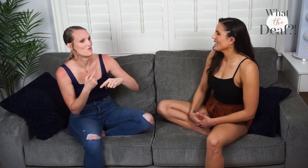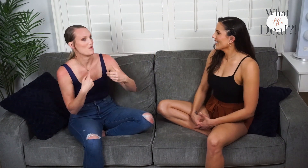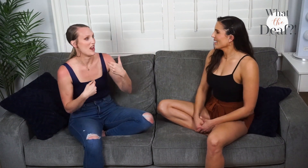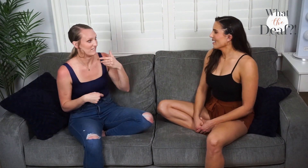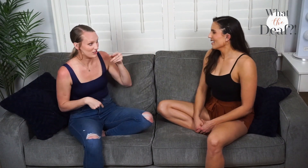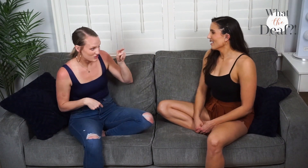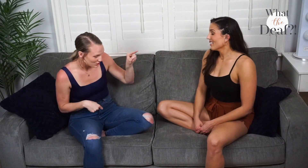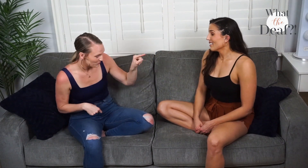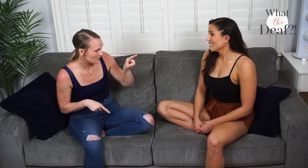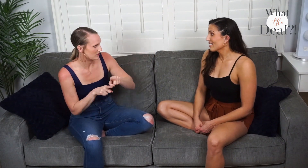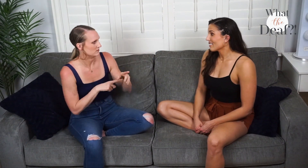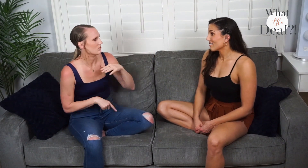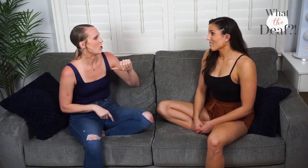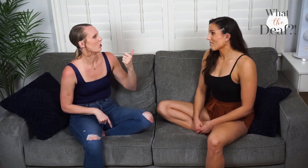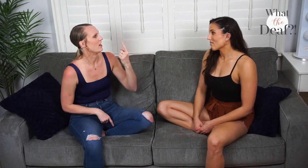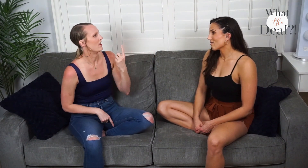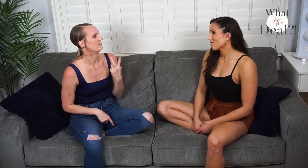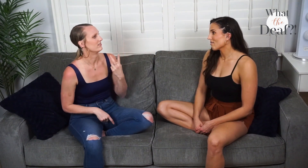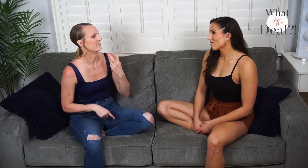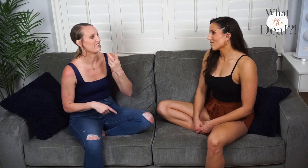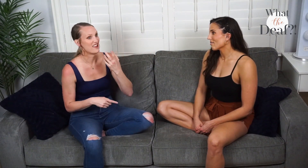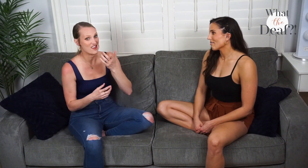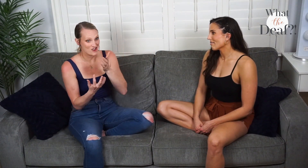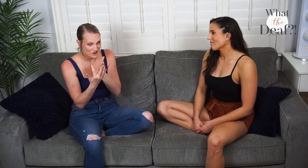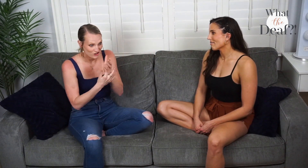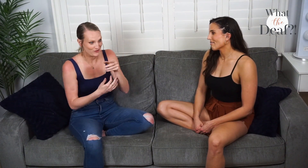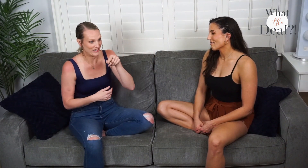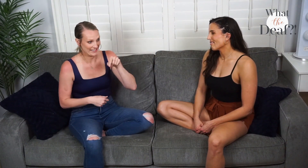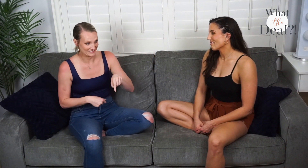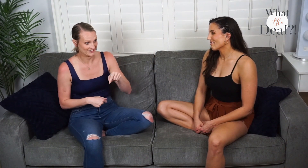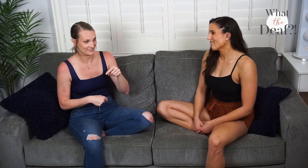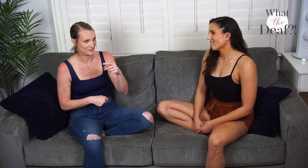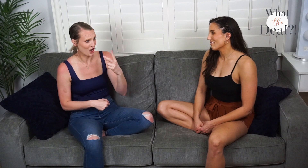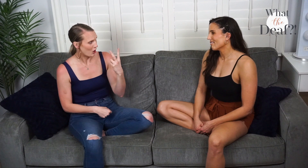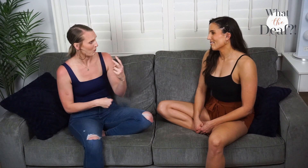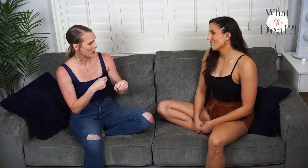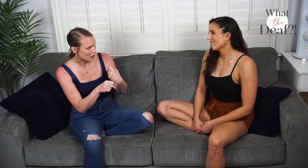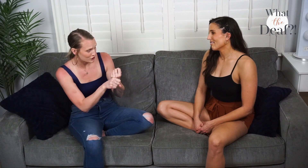To have you as my other half through this two year